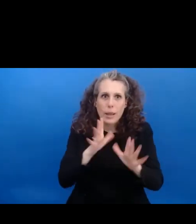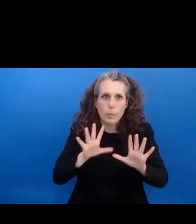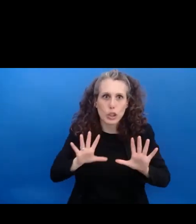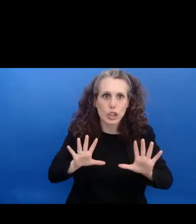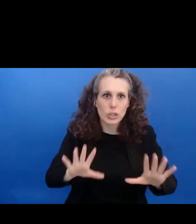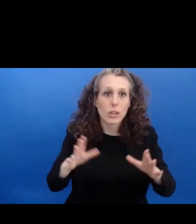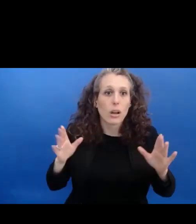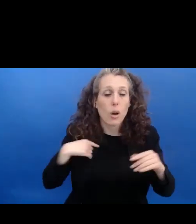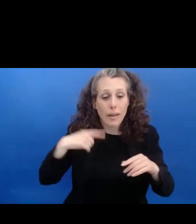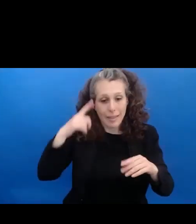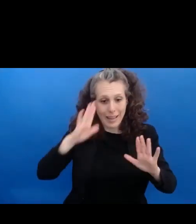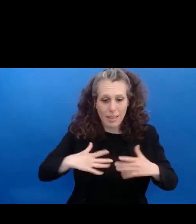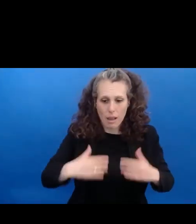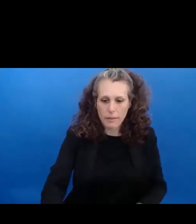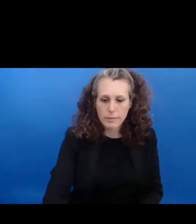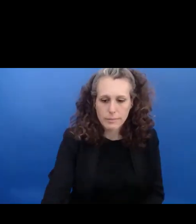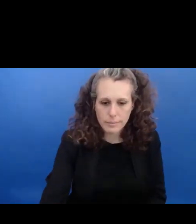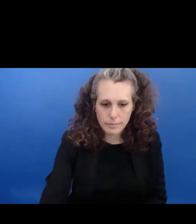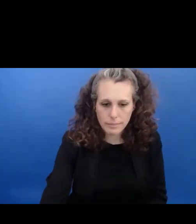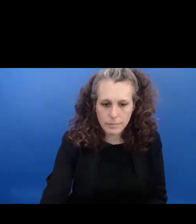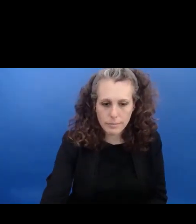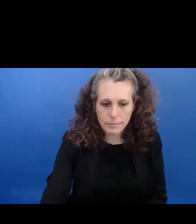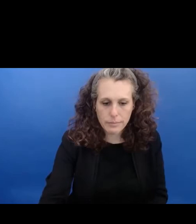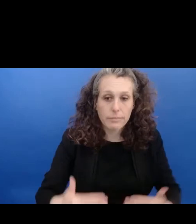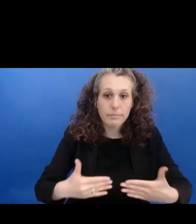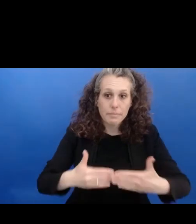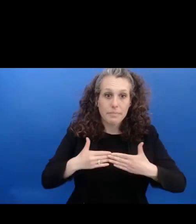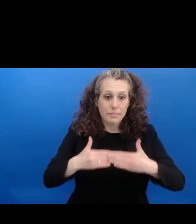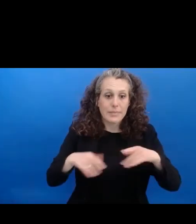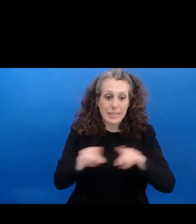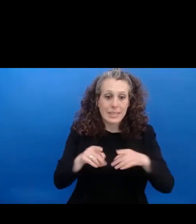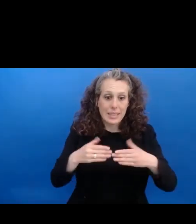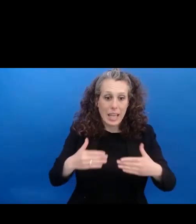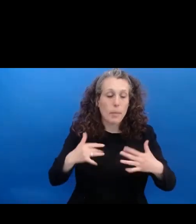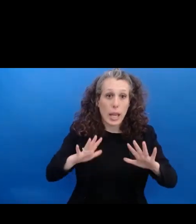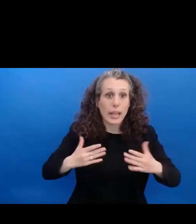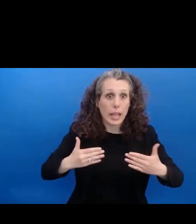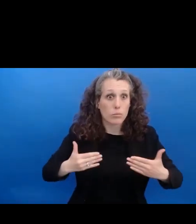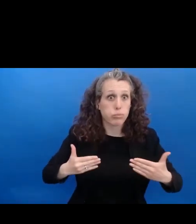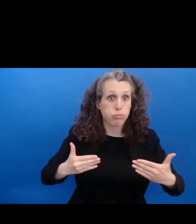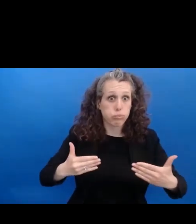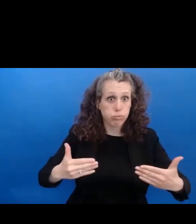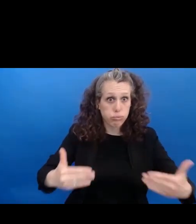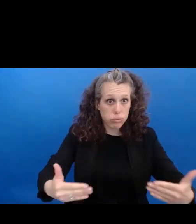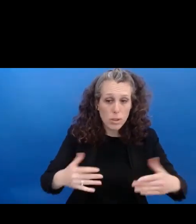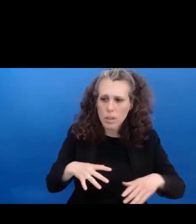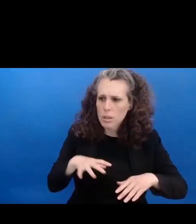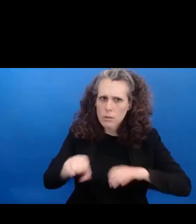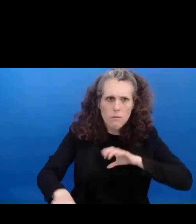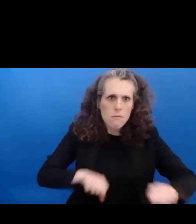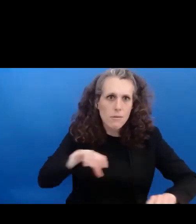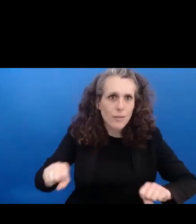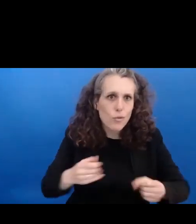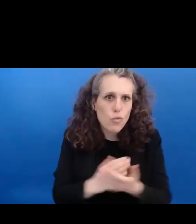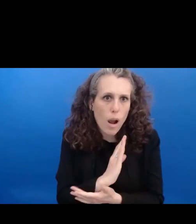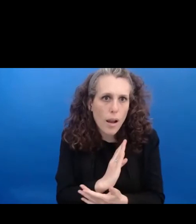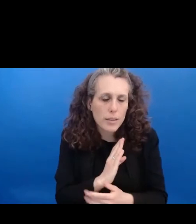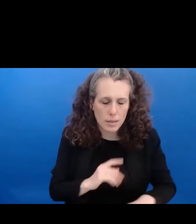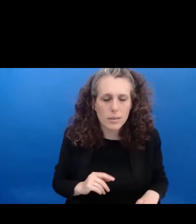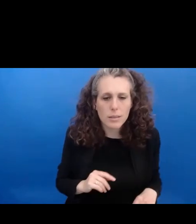both in terms of claiming rights and pursuing a defense of those rights